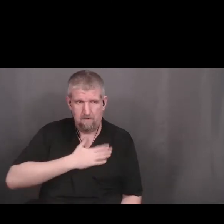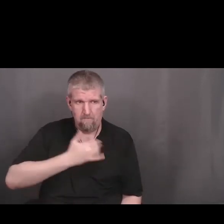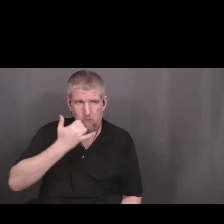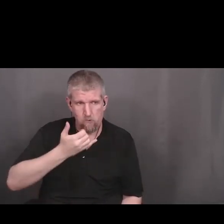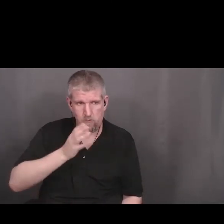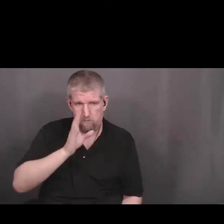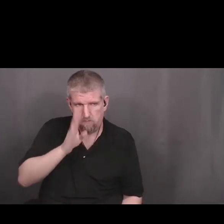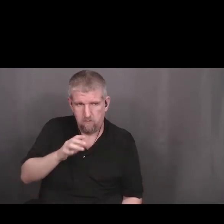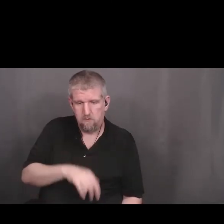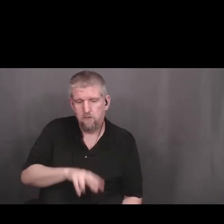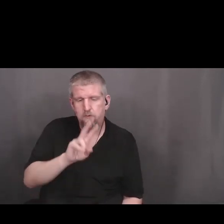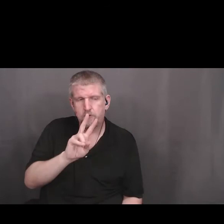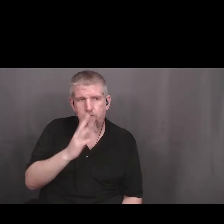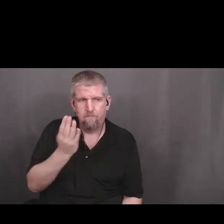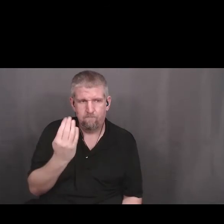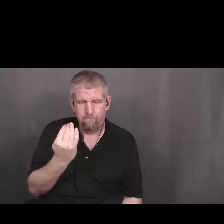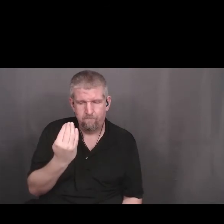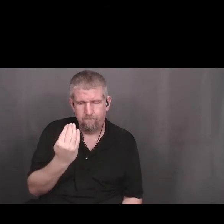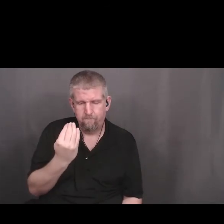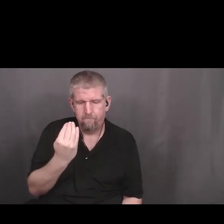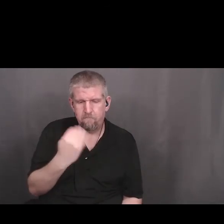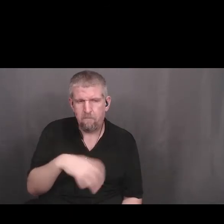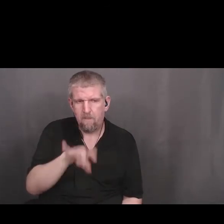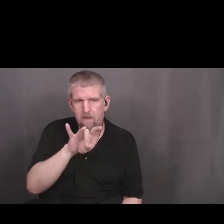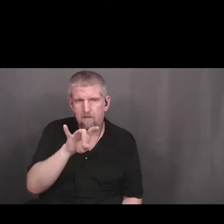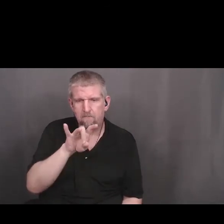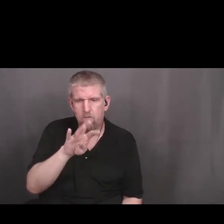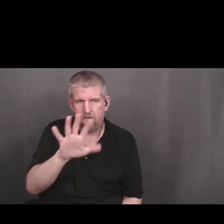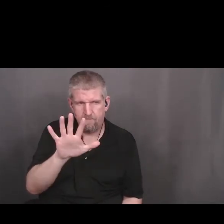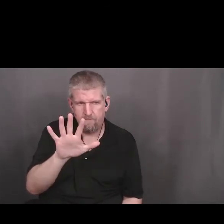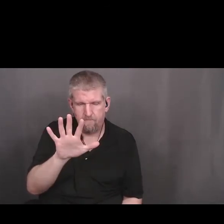is 214-845-4054 and that's my presentation.